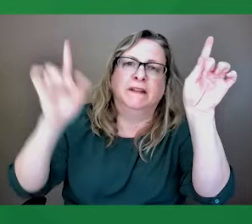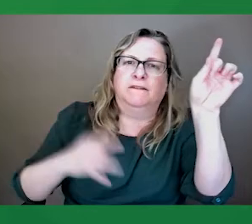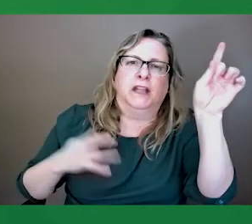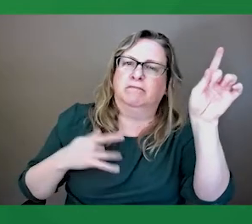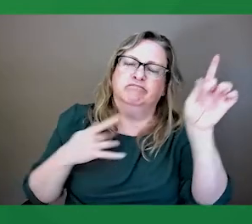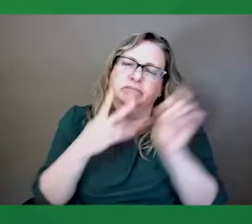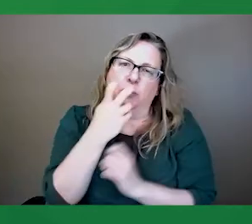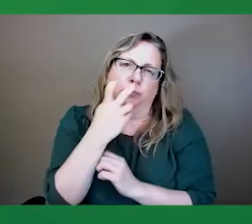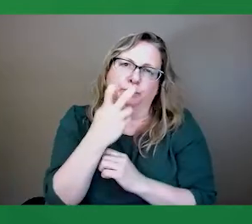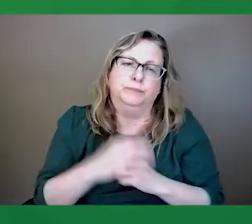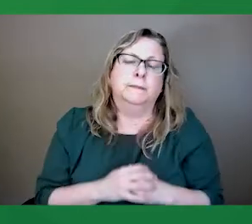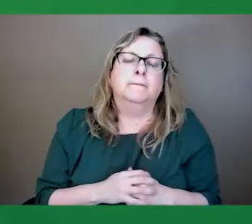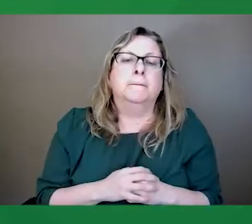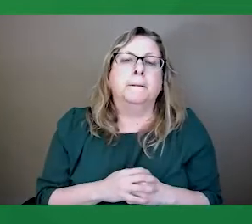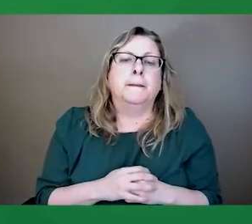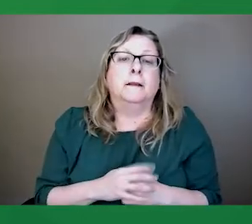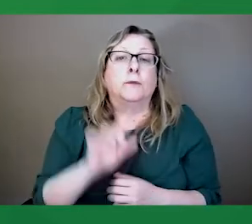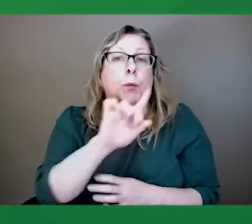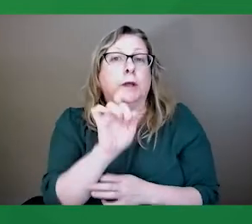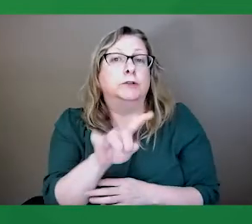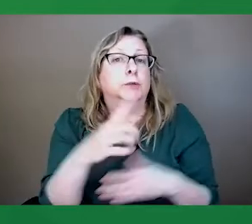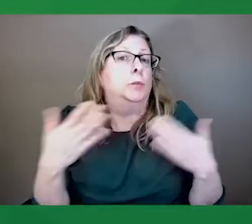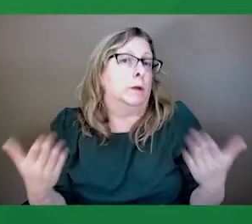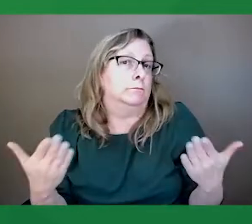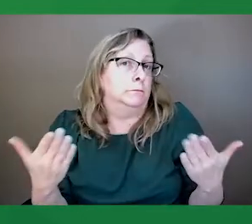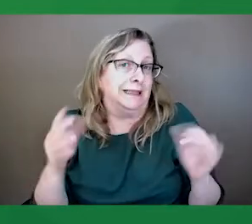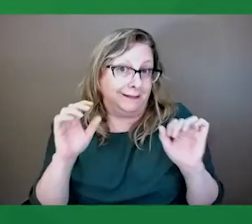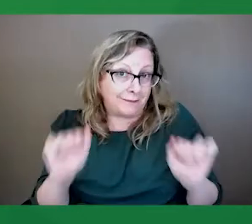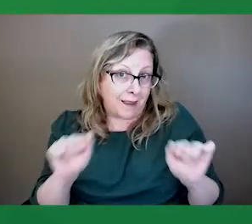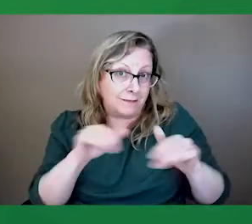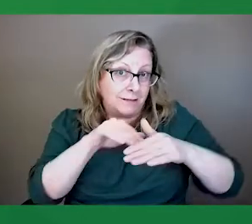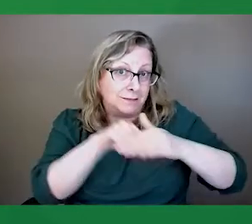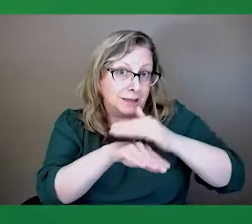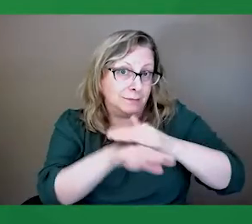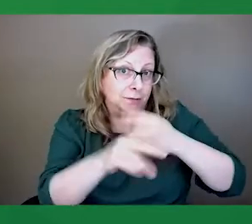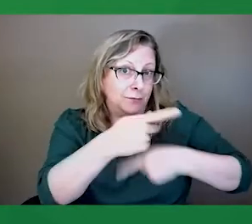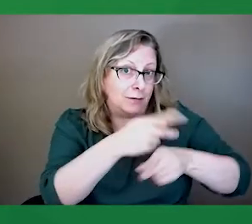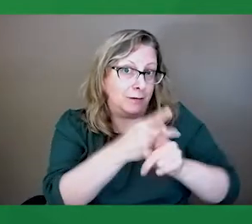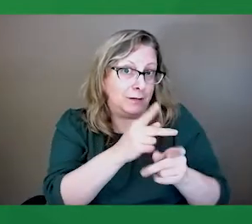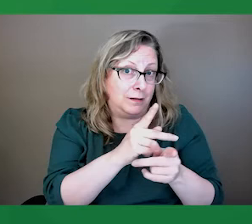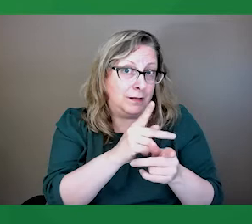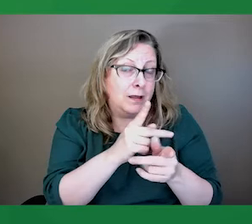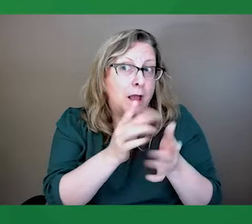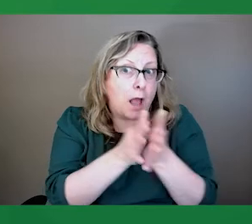So the question is, can accessibility products achieve scale? Why is it important, in fact?